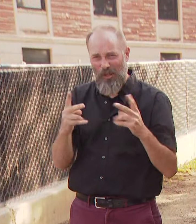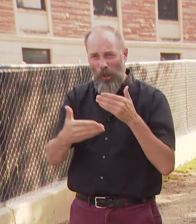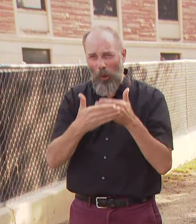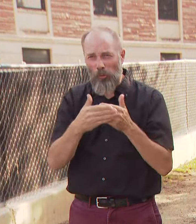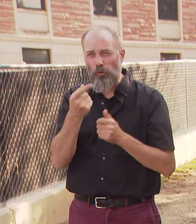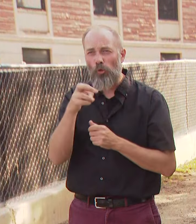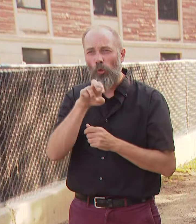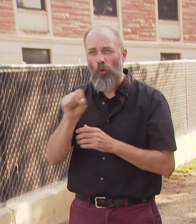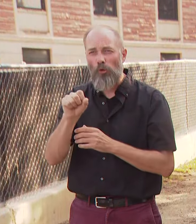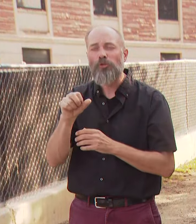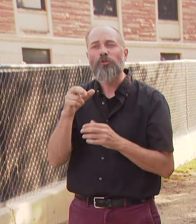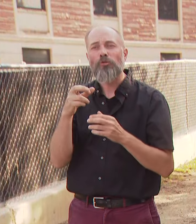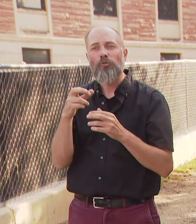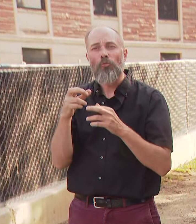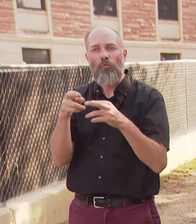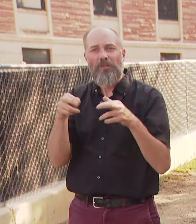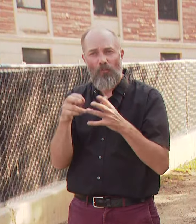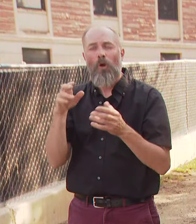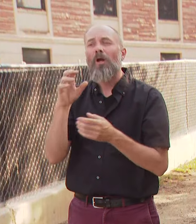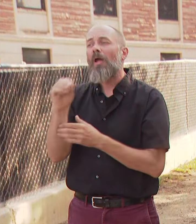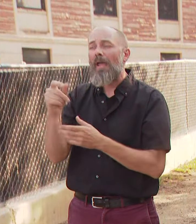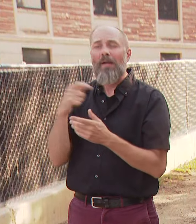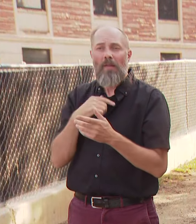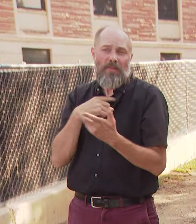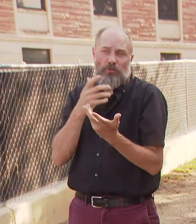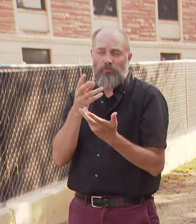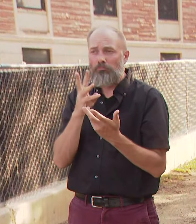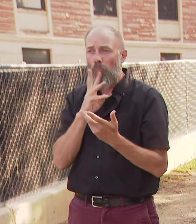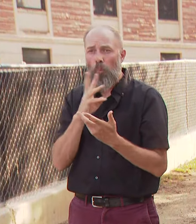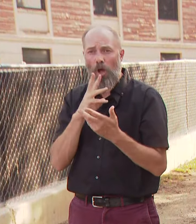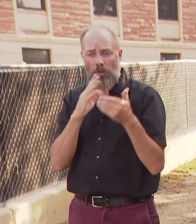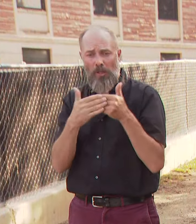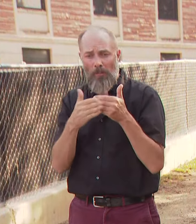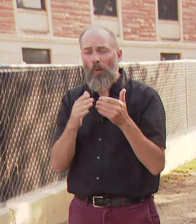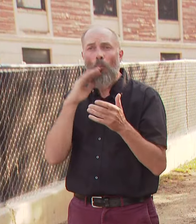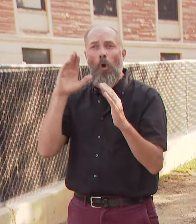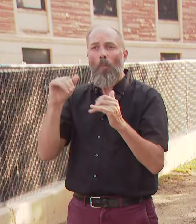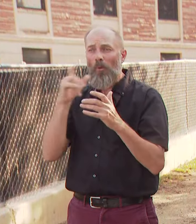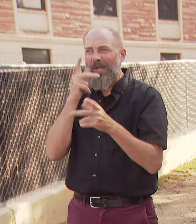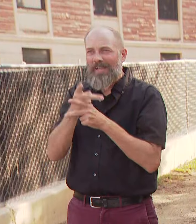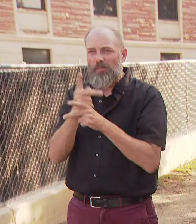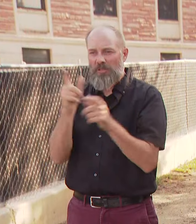So there's water nearby and we're hopeful that we can keep it at 5 to 6 acres and get it knocked down today.